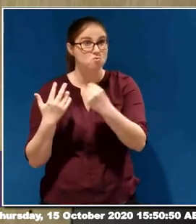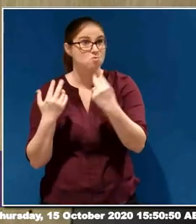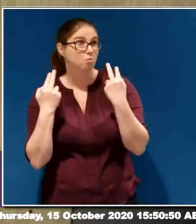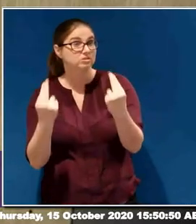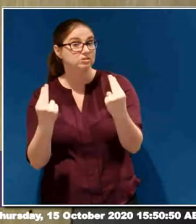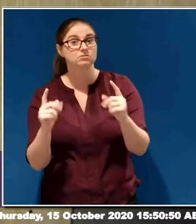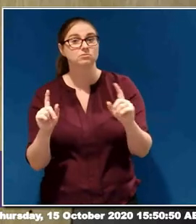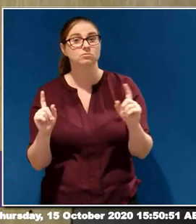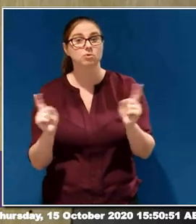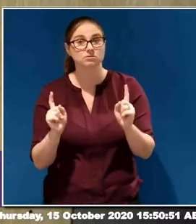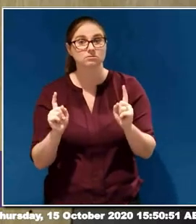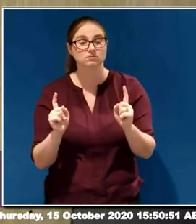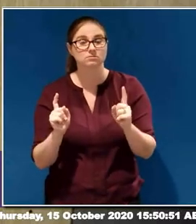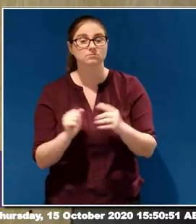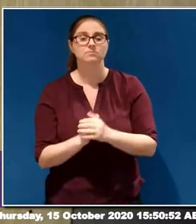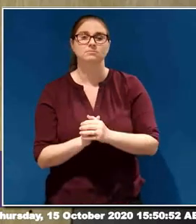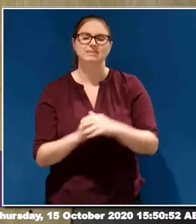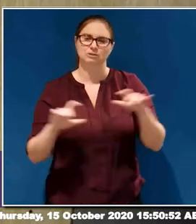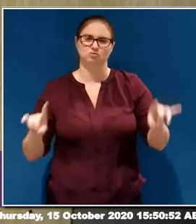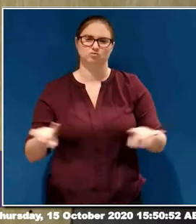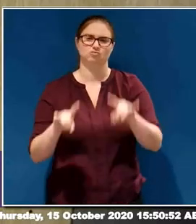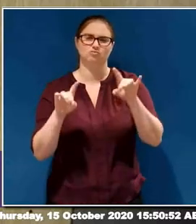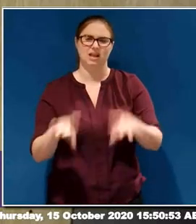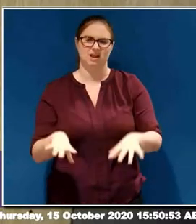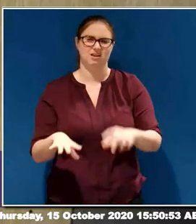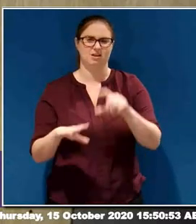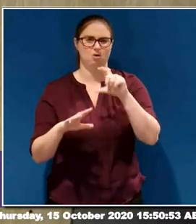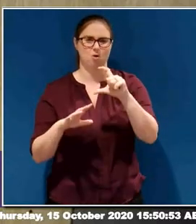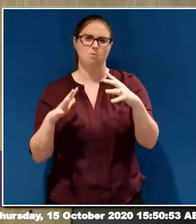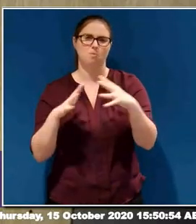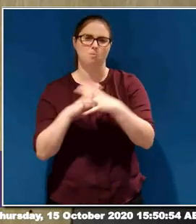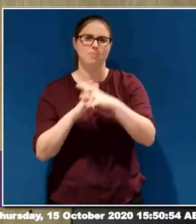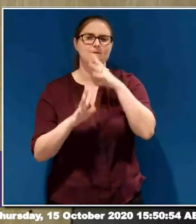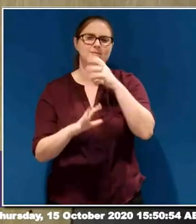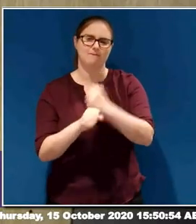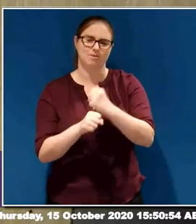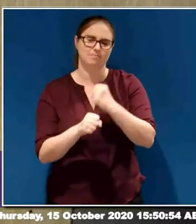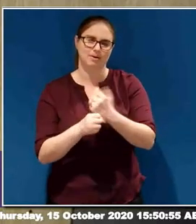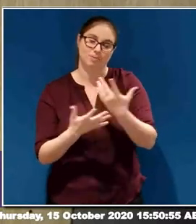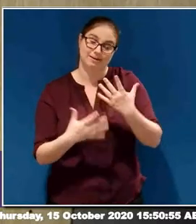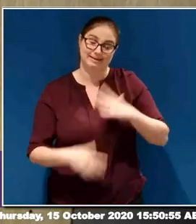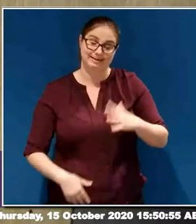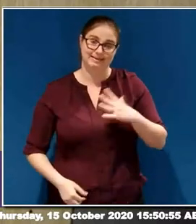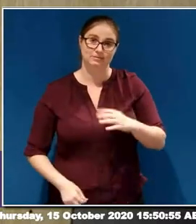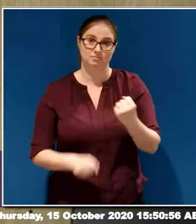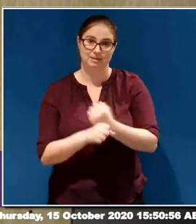to make this happen, but I would like to see Australia have complete consistency